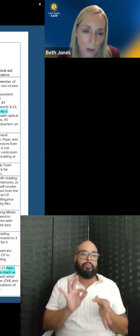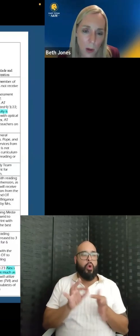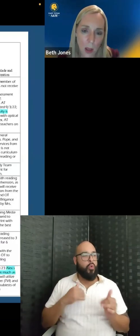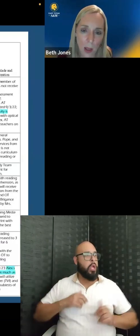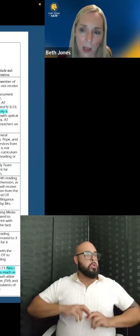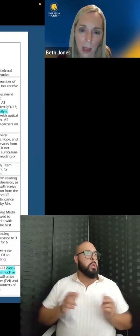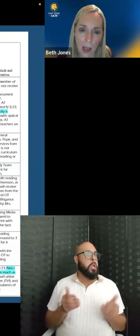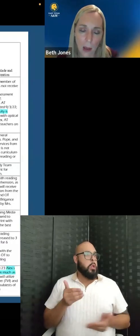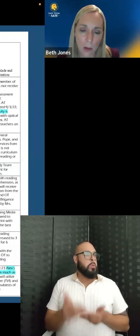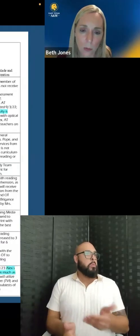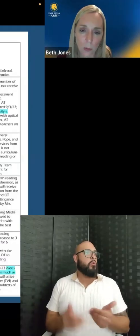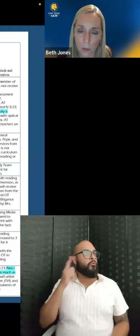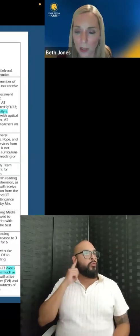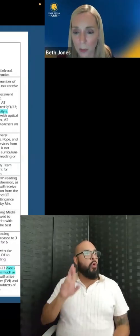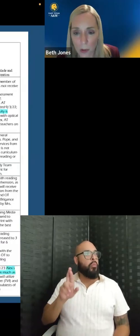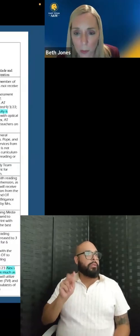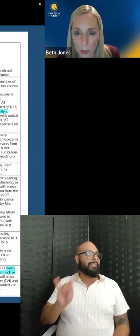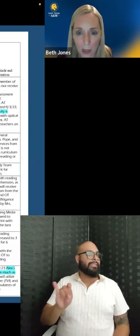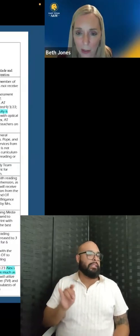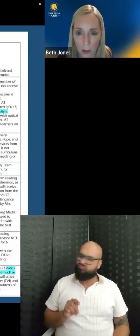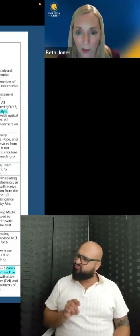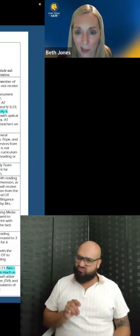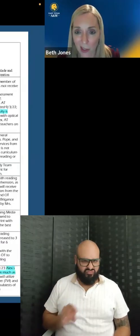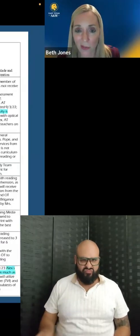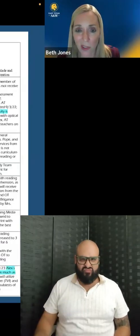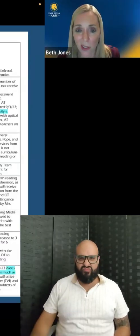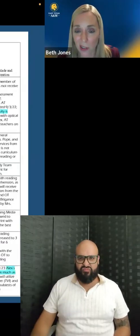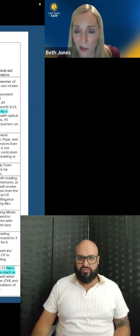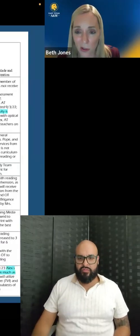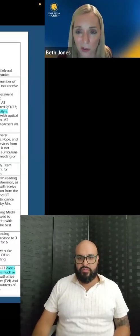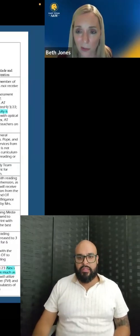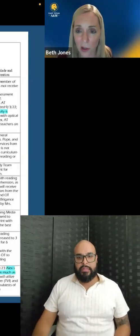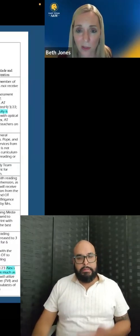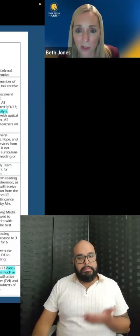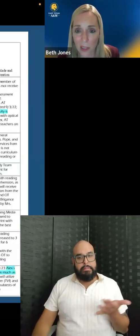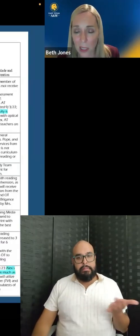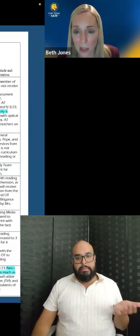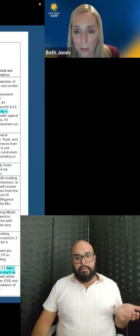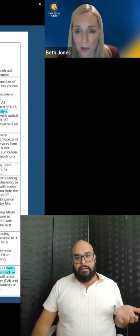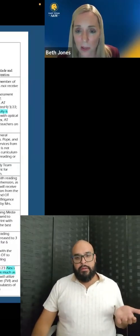And some of those would be, you know, is a vision teacher involved on the team?